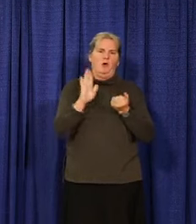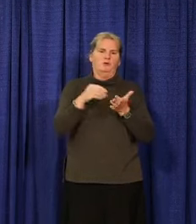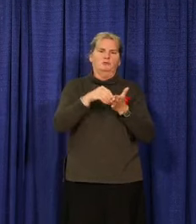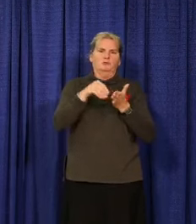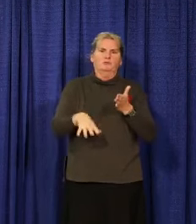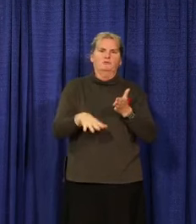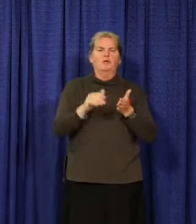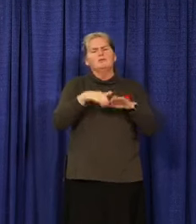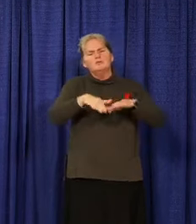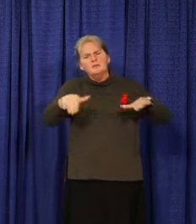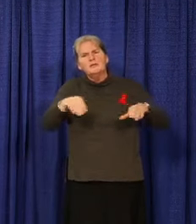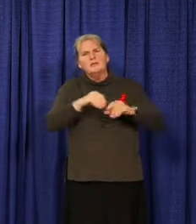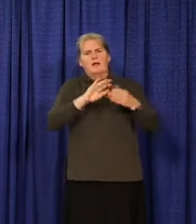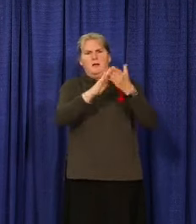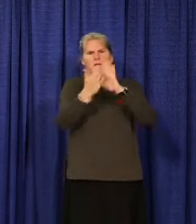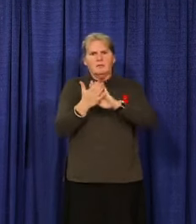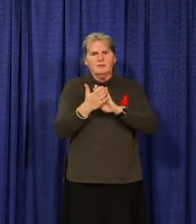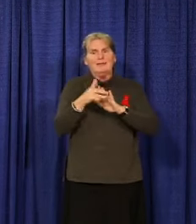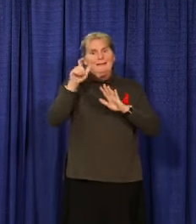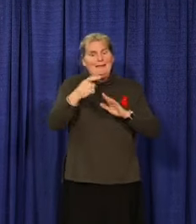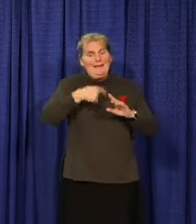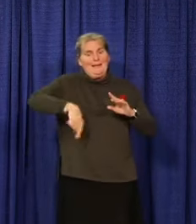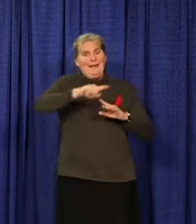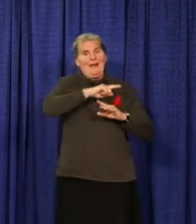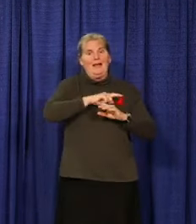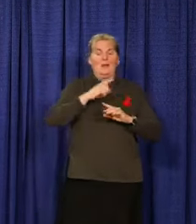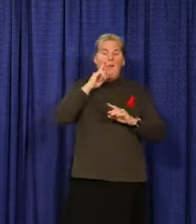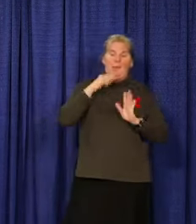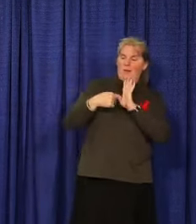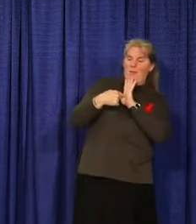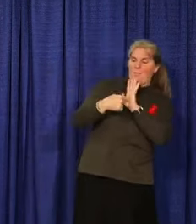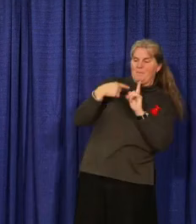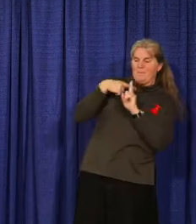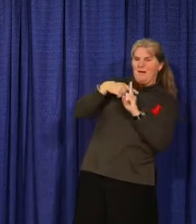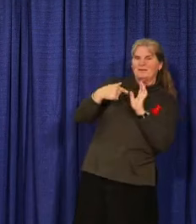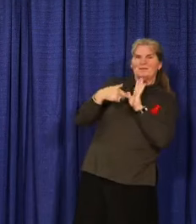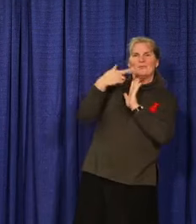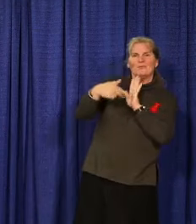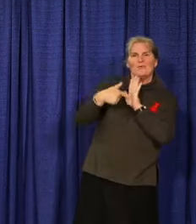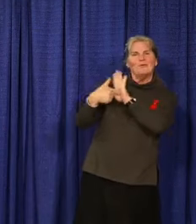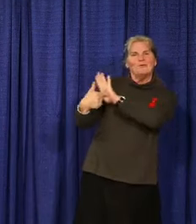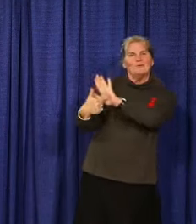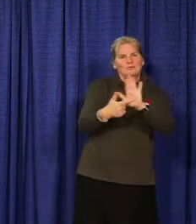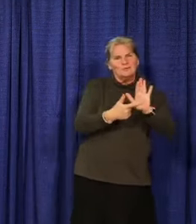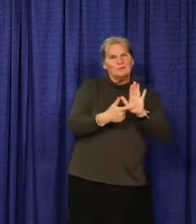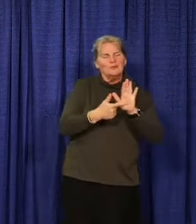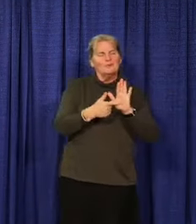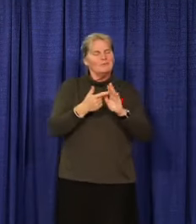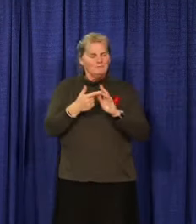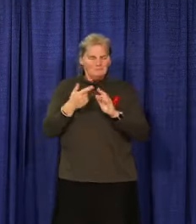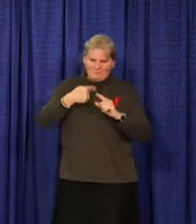children and our communities who need us more than ever to be a positive example, to show our